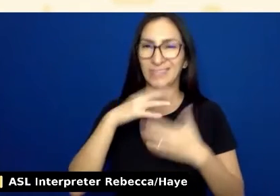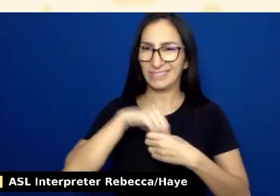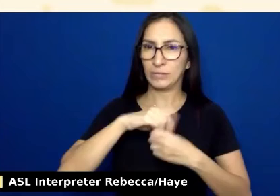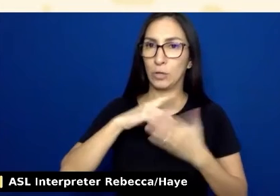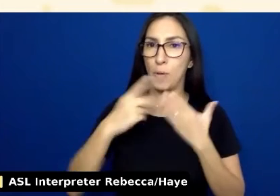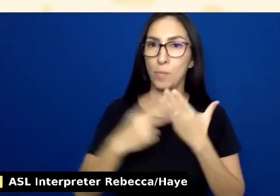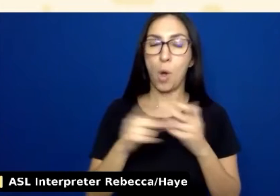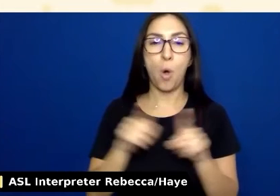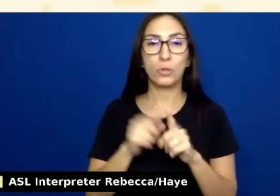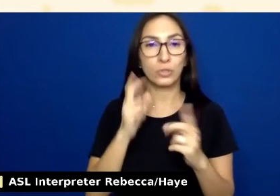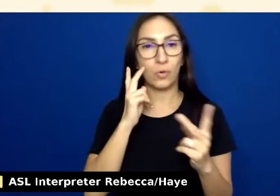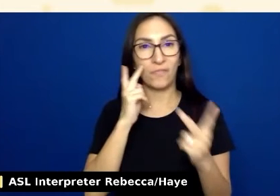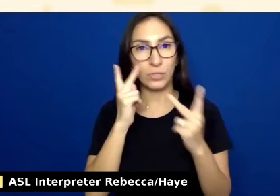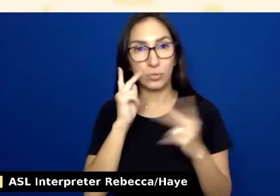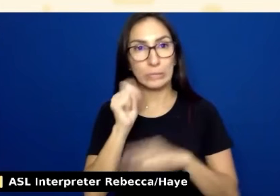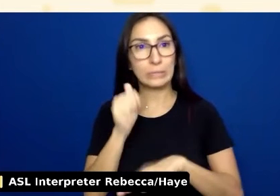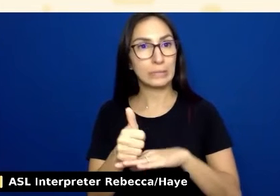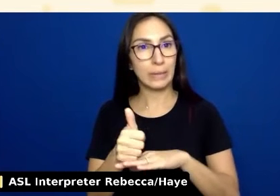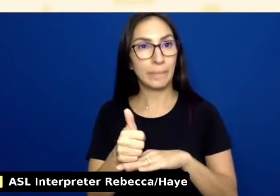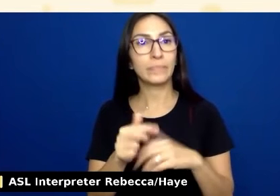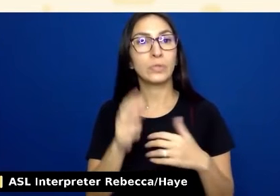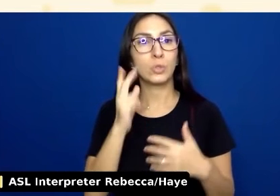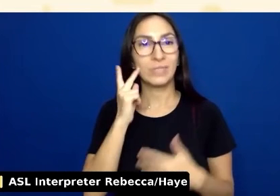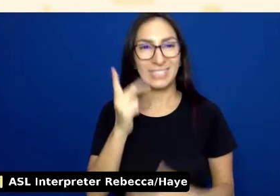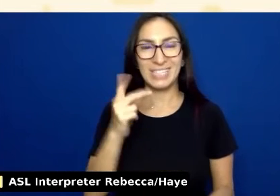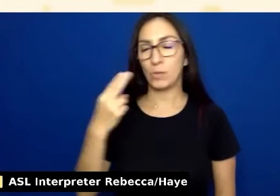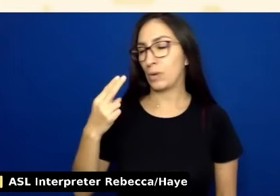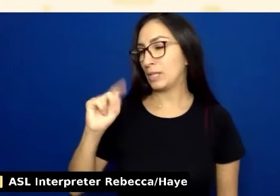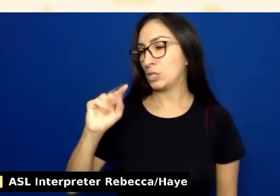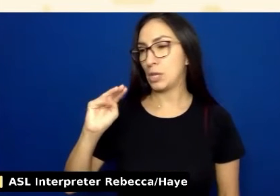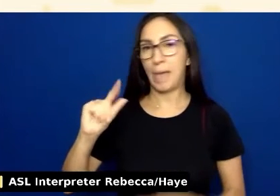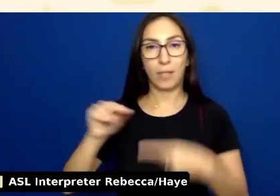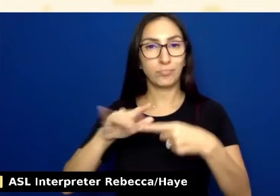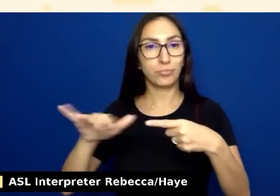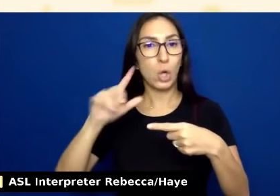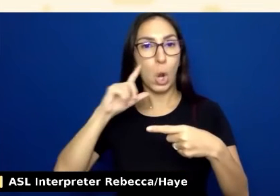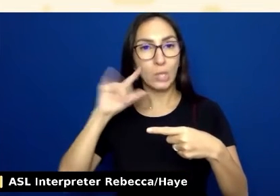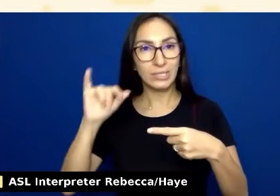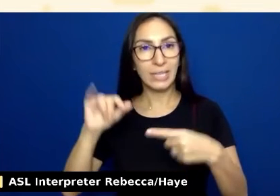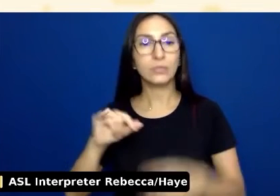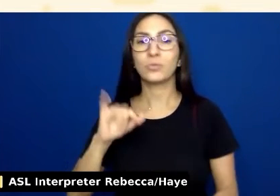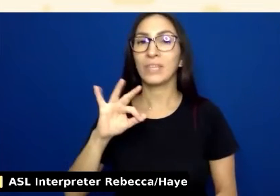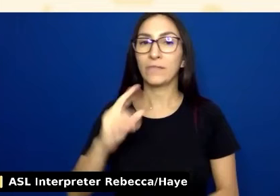Let's see the markup. We have used the native button tags which have been given a role of tab.